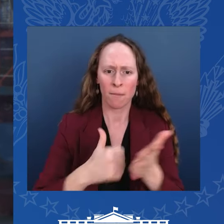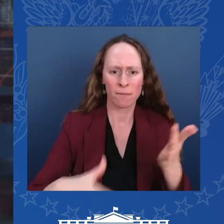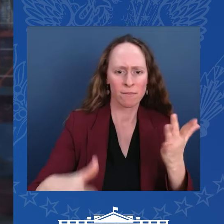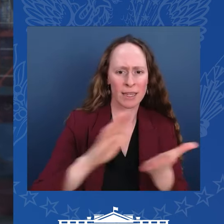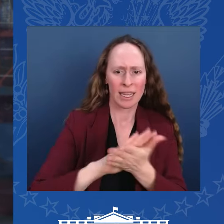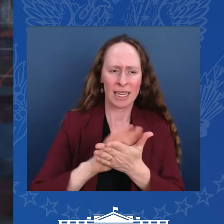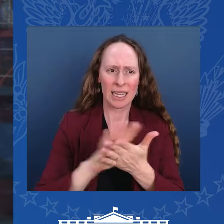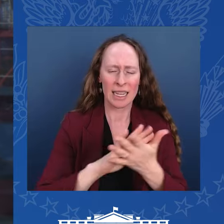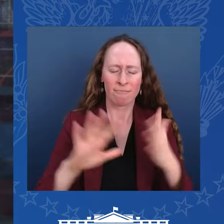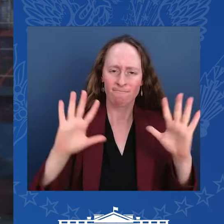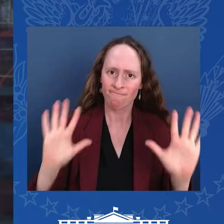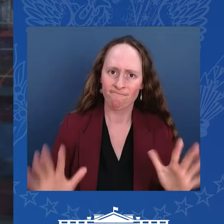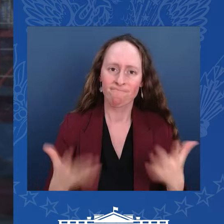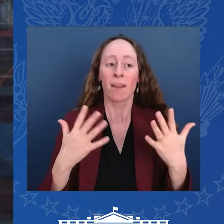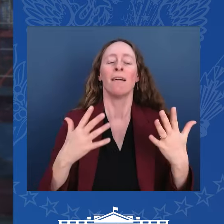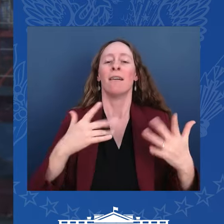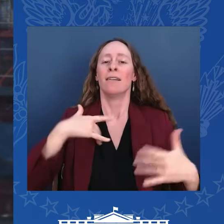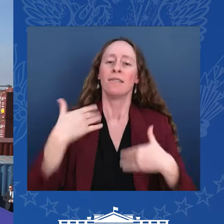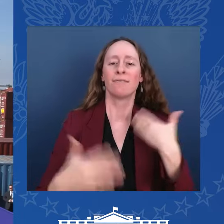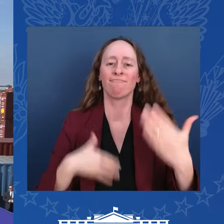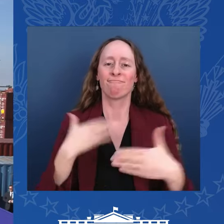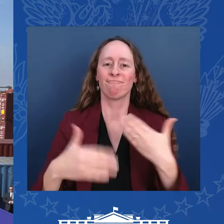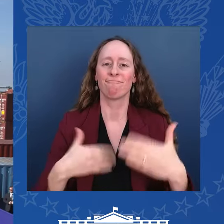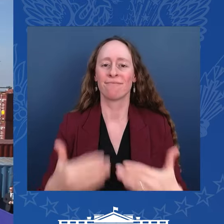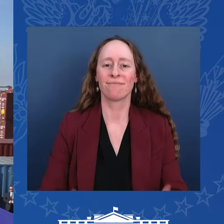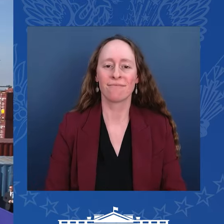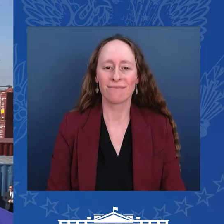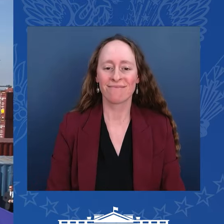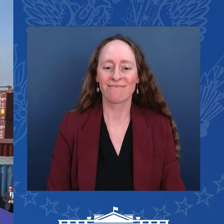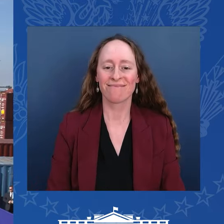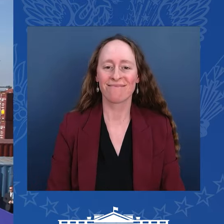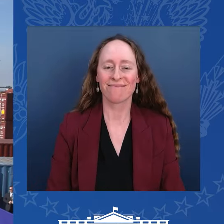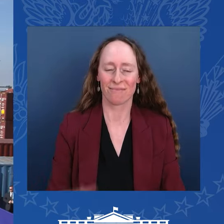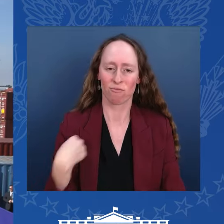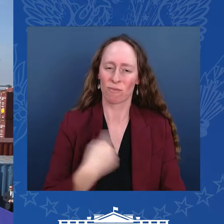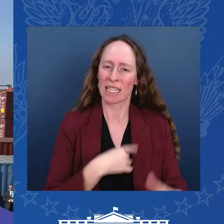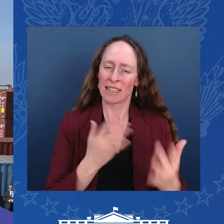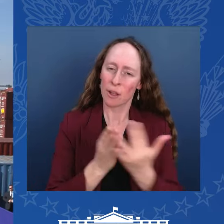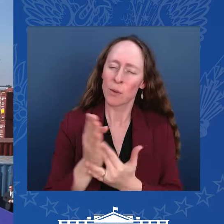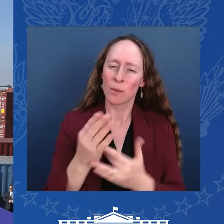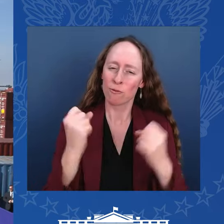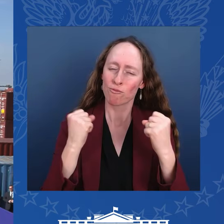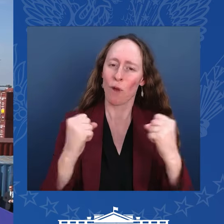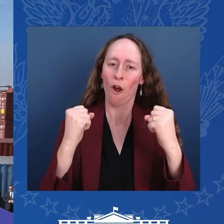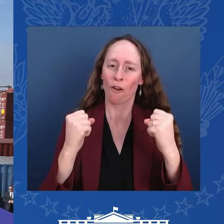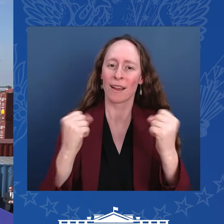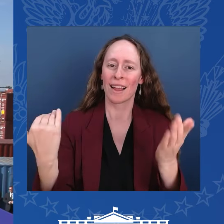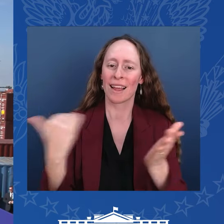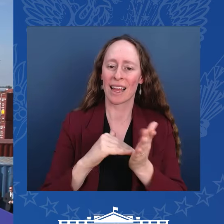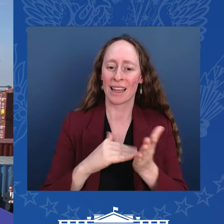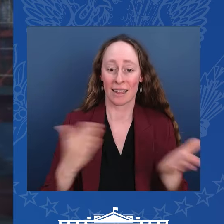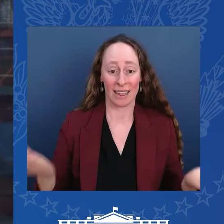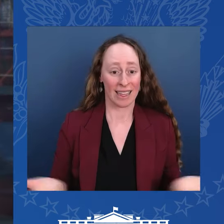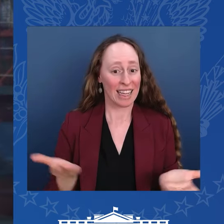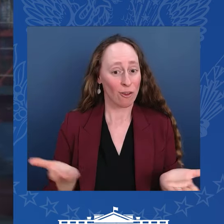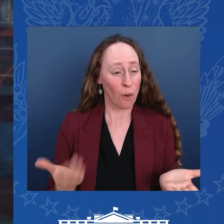We're here -- we are here because of our extraordinary state and elected officials,